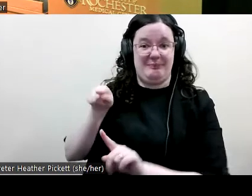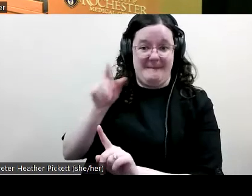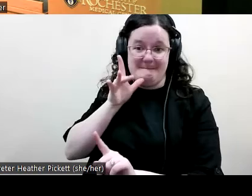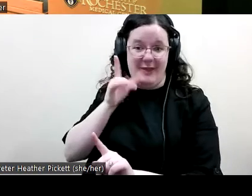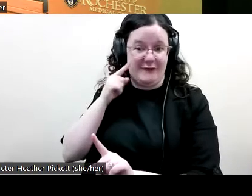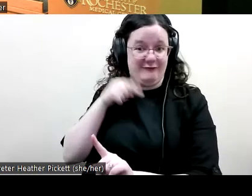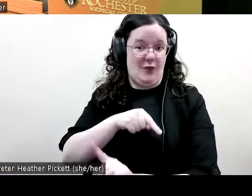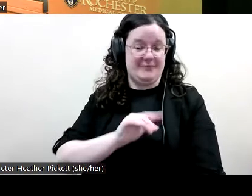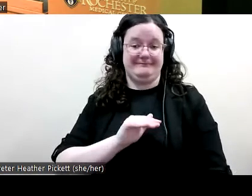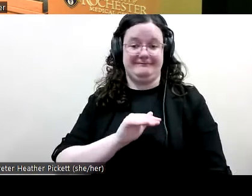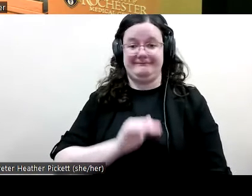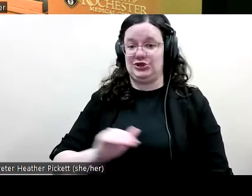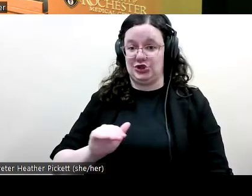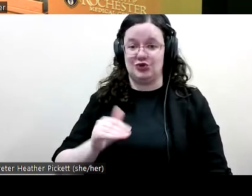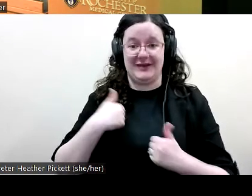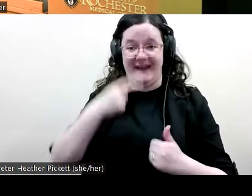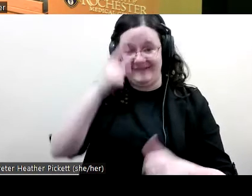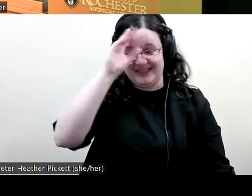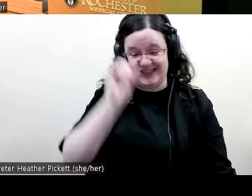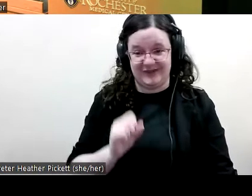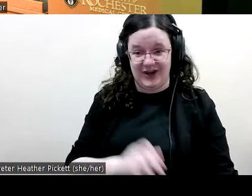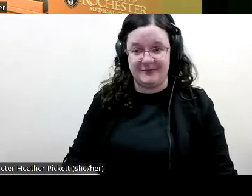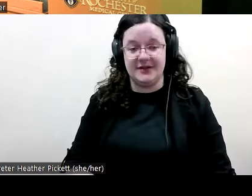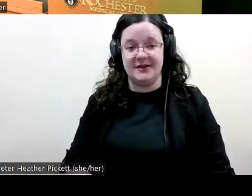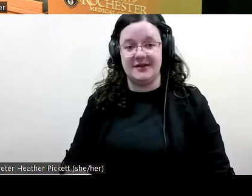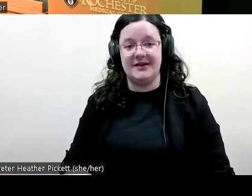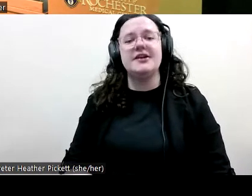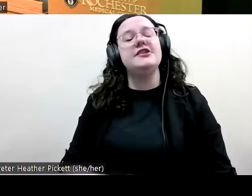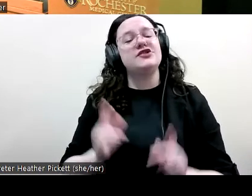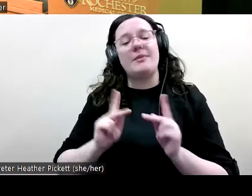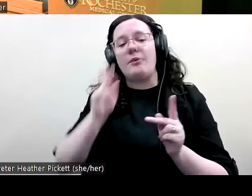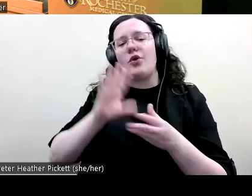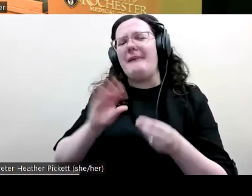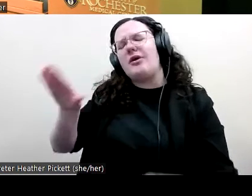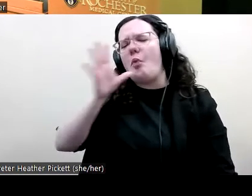carried over so we hear things like the parents are being overprotective well maybe they've seen